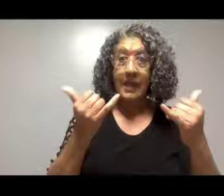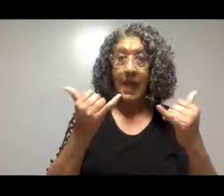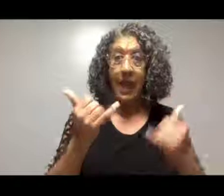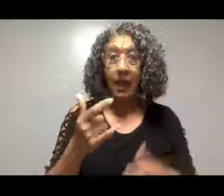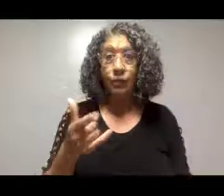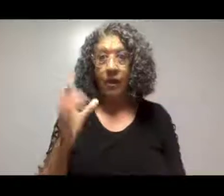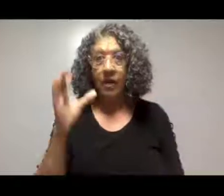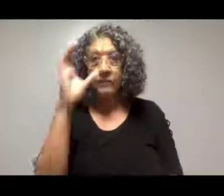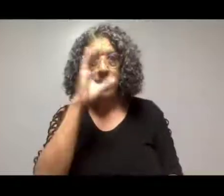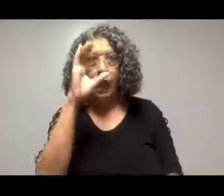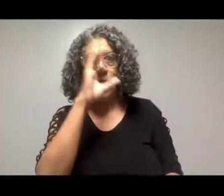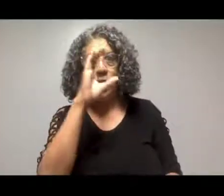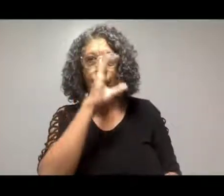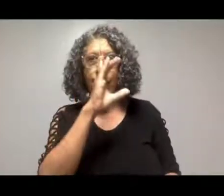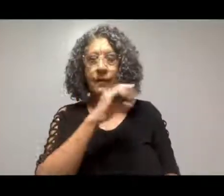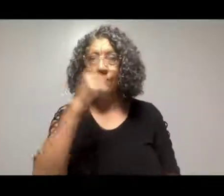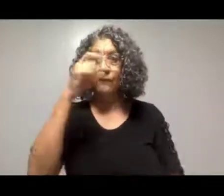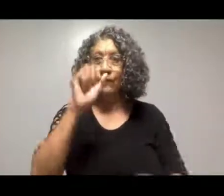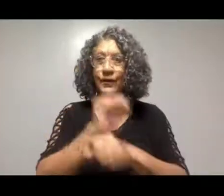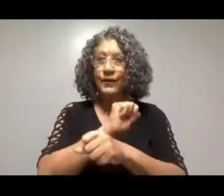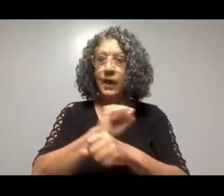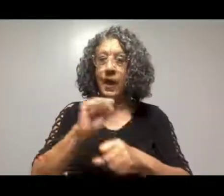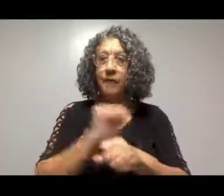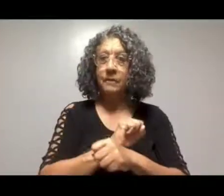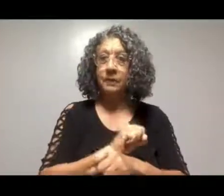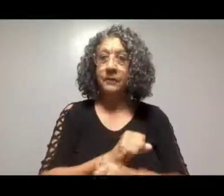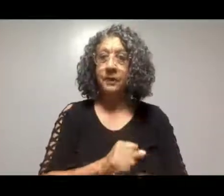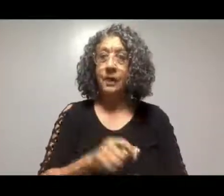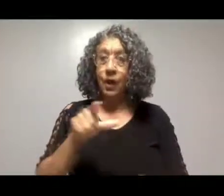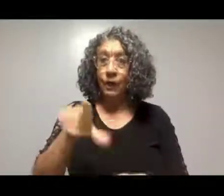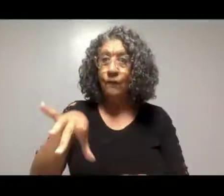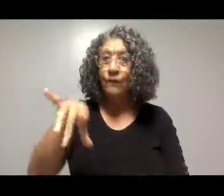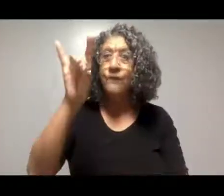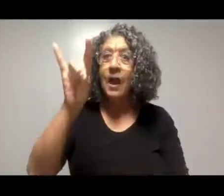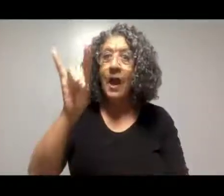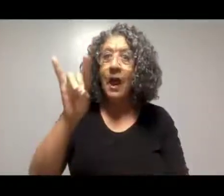Now you're looking for a job!